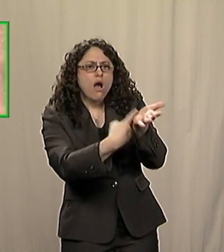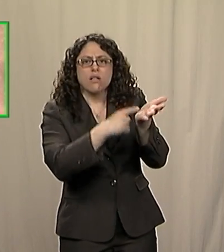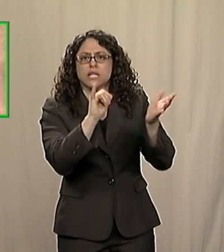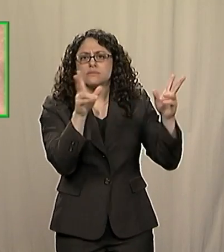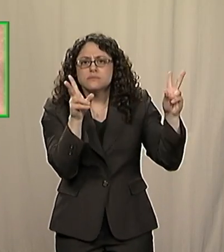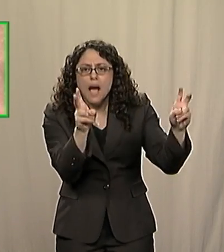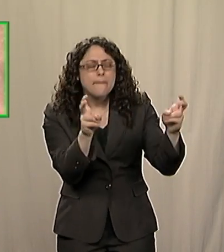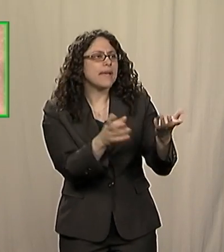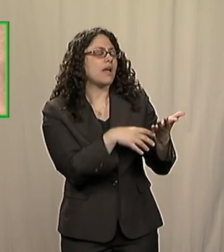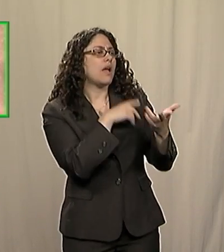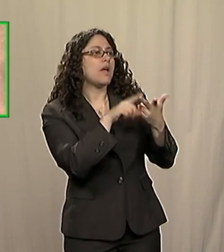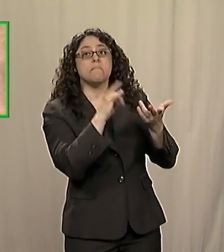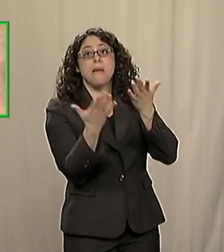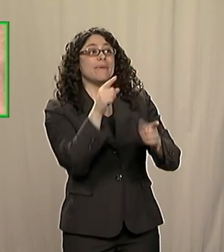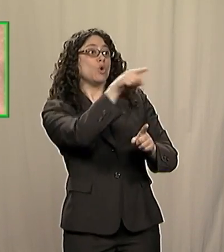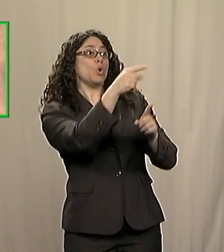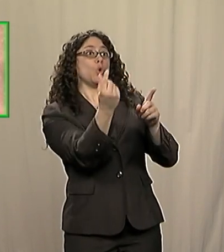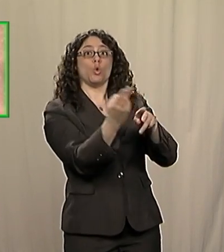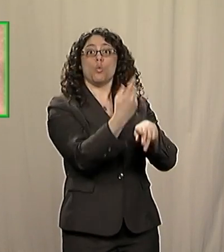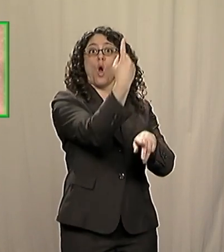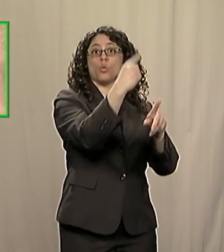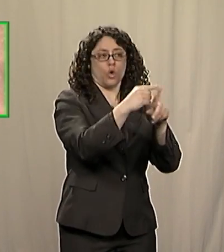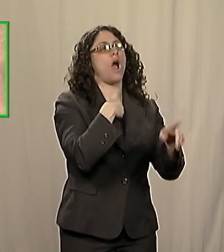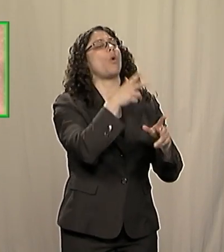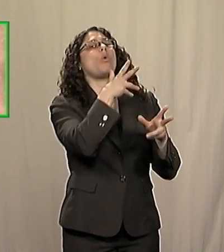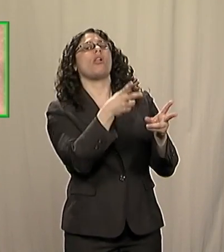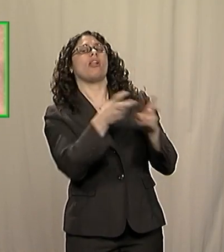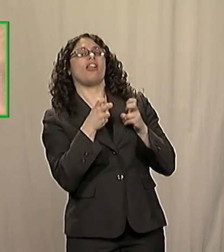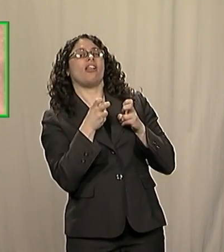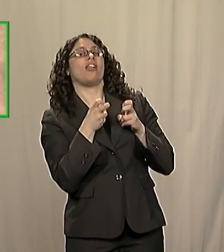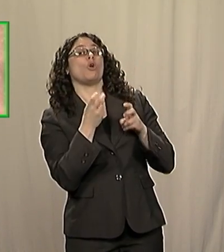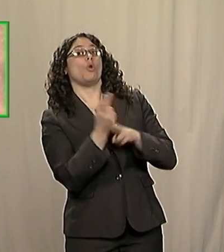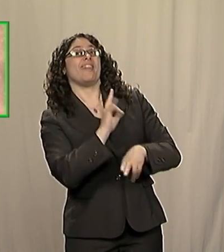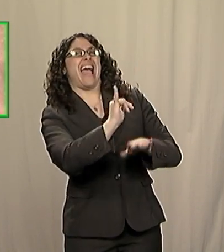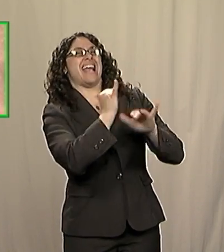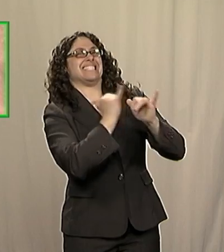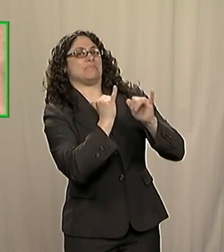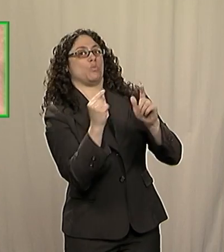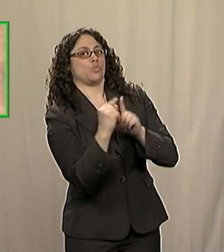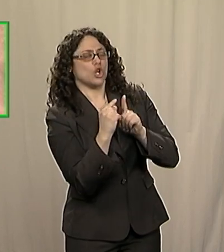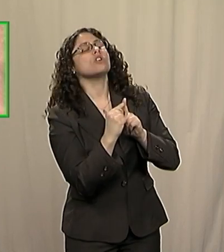they will use the same word to signal they are jointly constructing meaning.